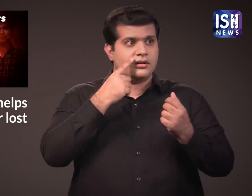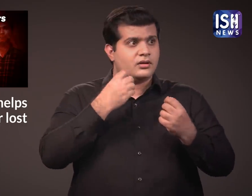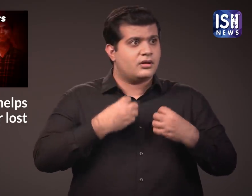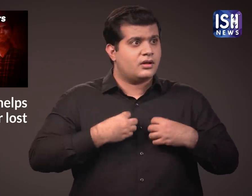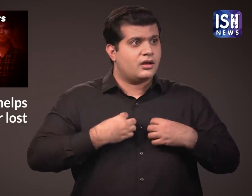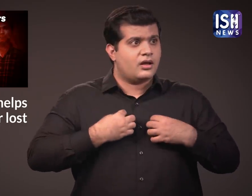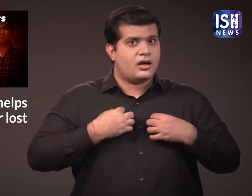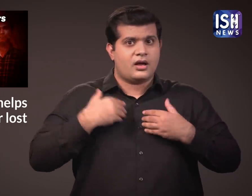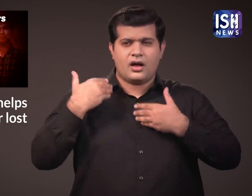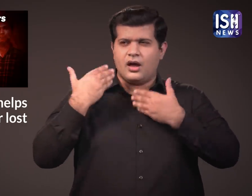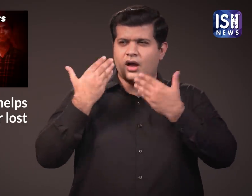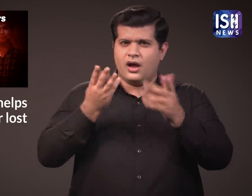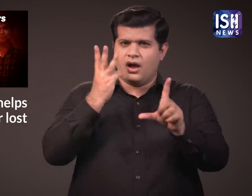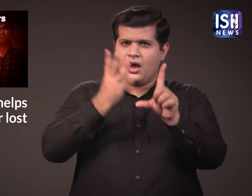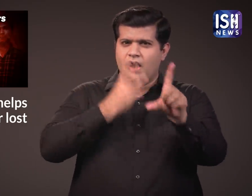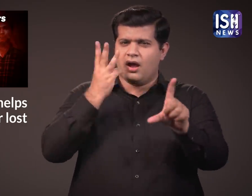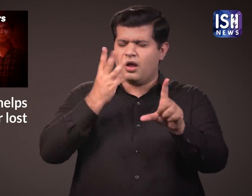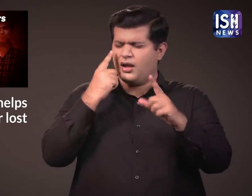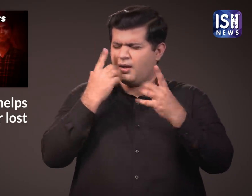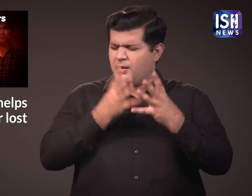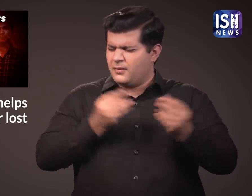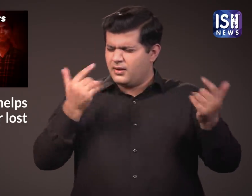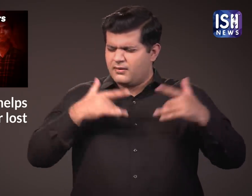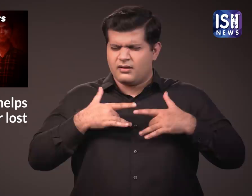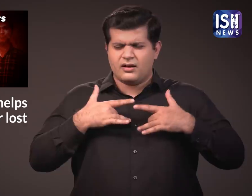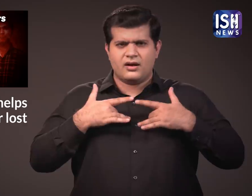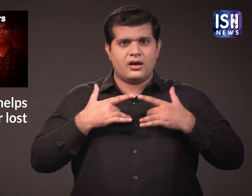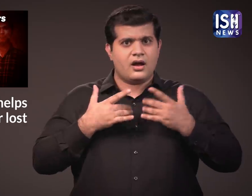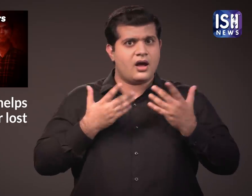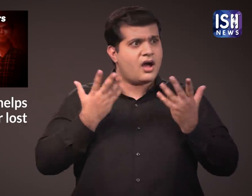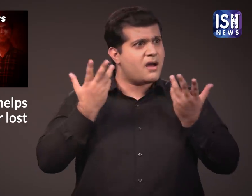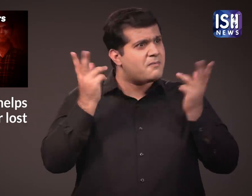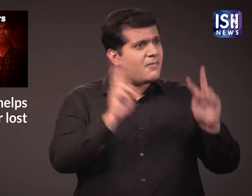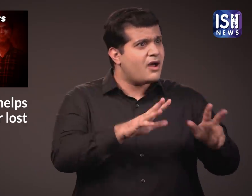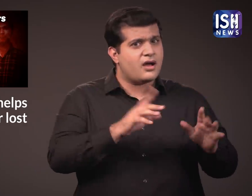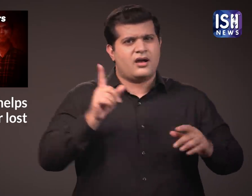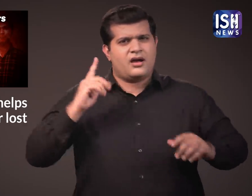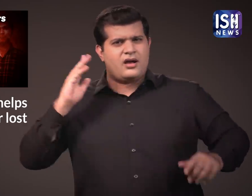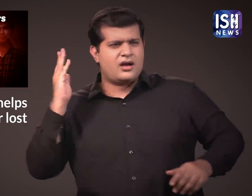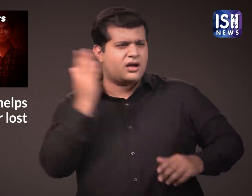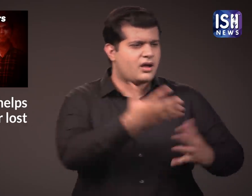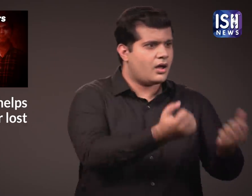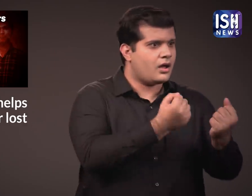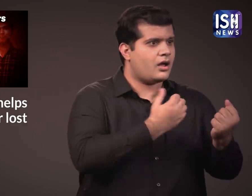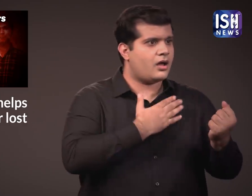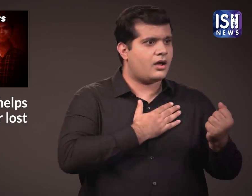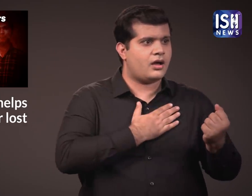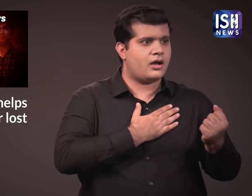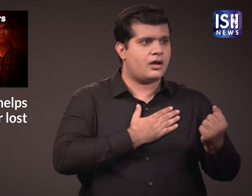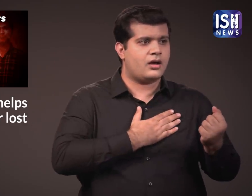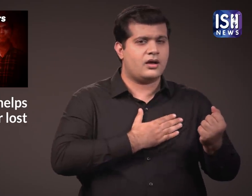After 3 years, he was very happy to reunite with his daughter.